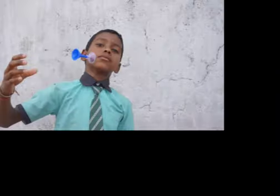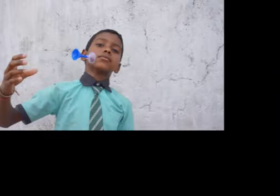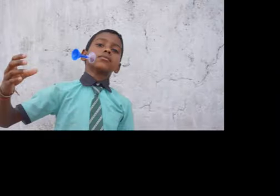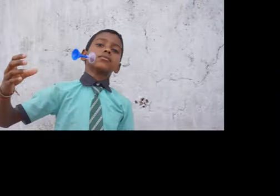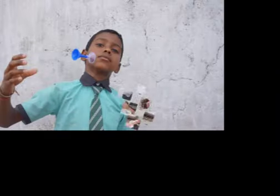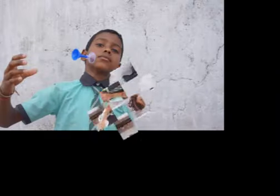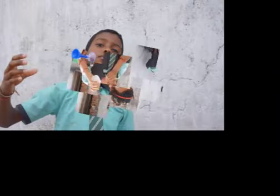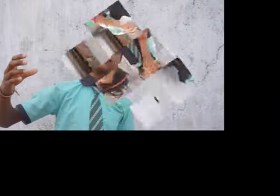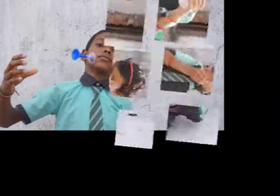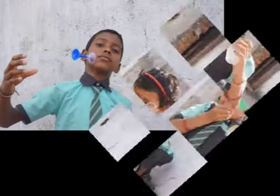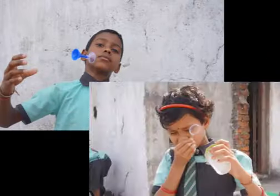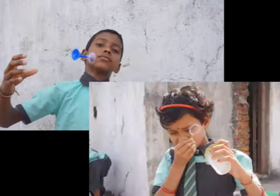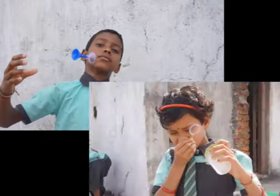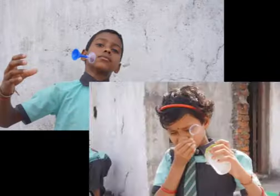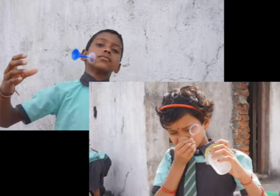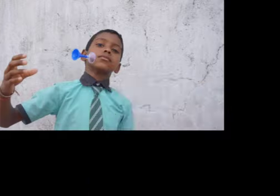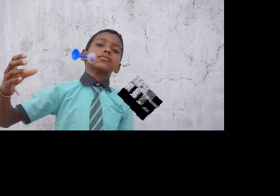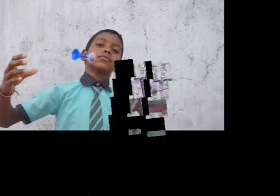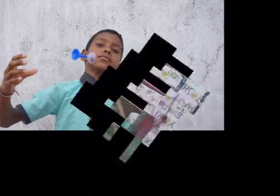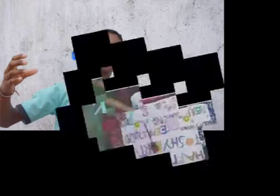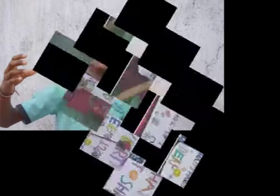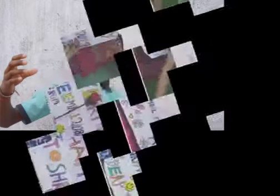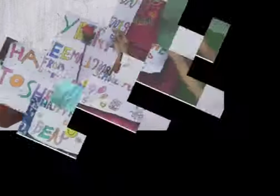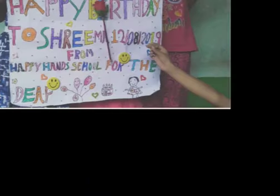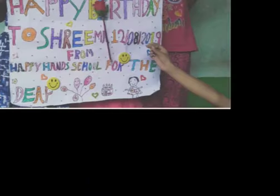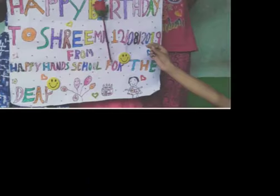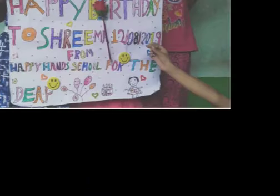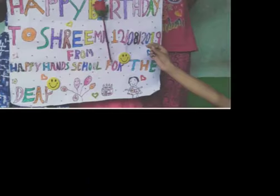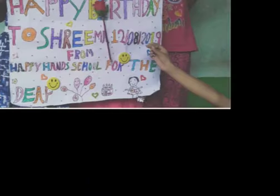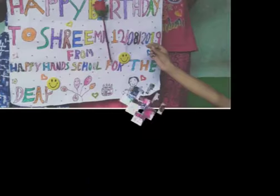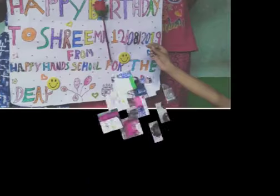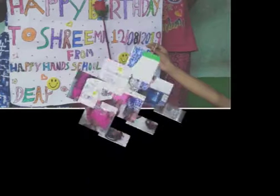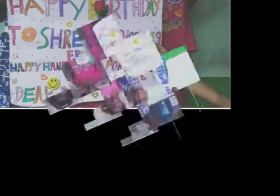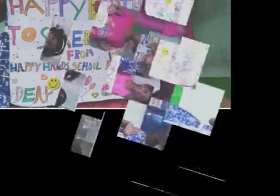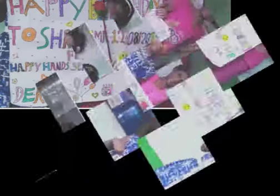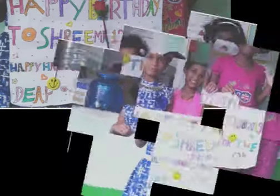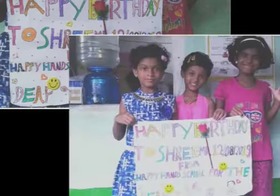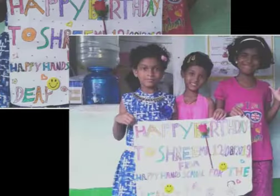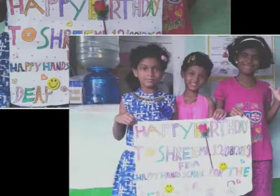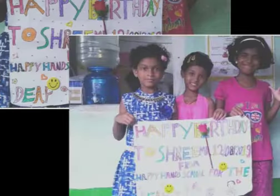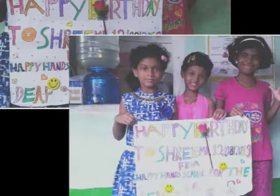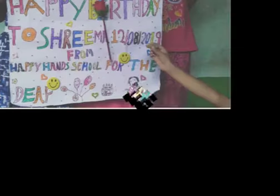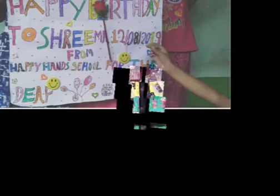here we see a child expressing his joy after stimulating session of learning